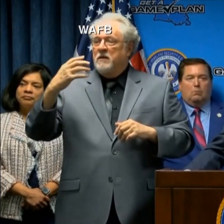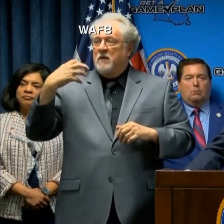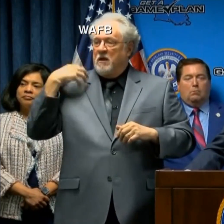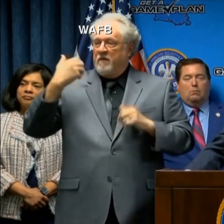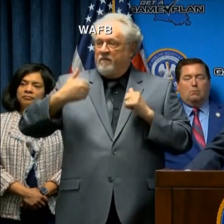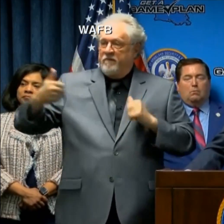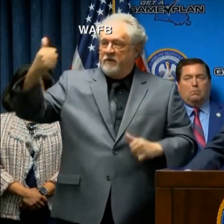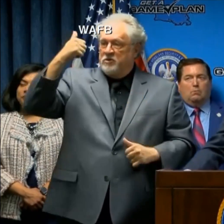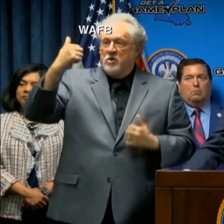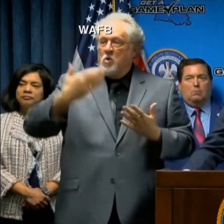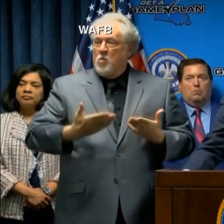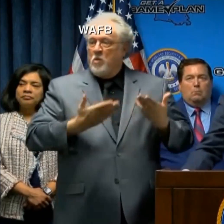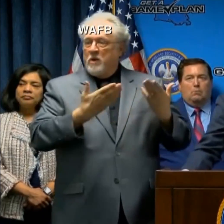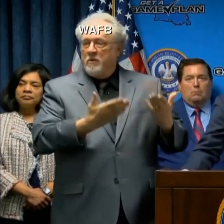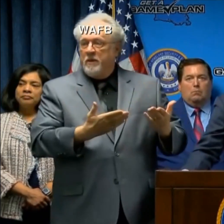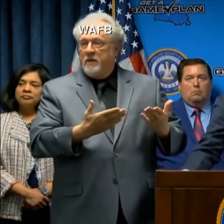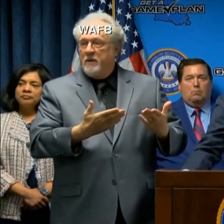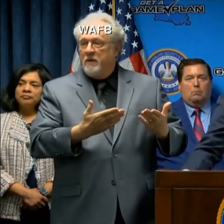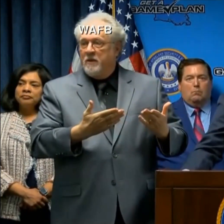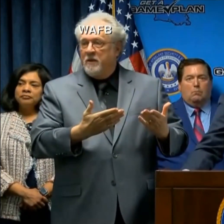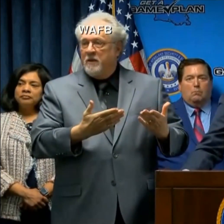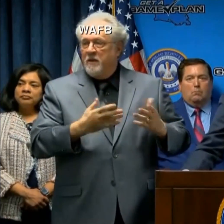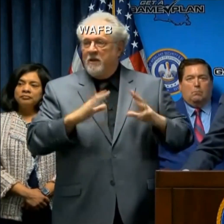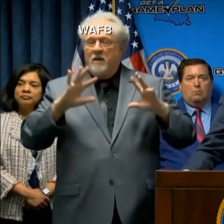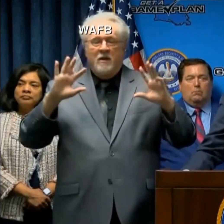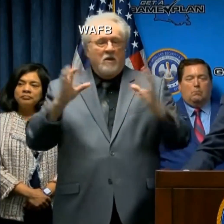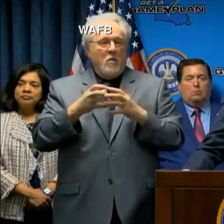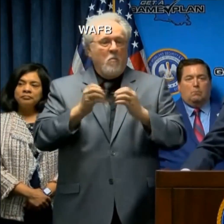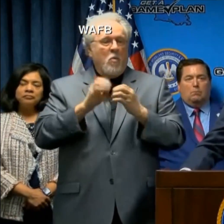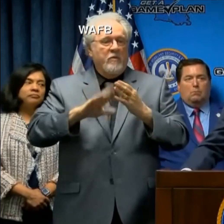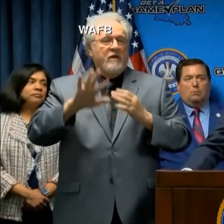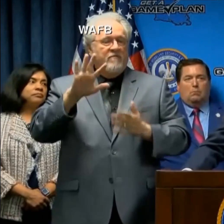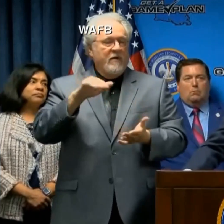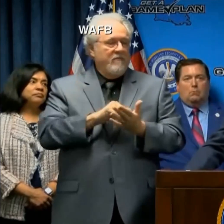recommending against any gathering Center 5,000 people are larger and I